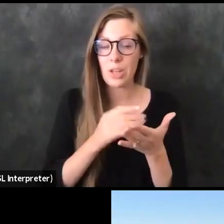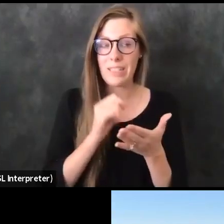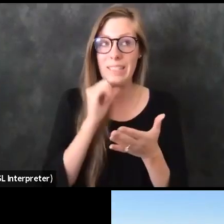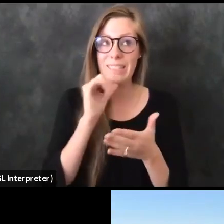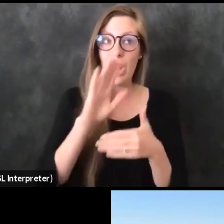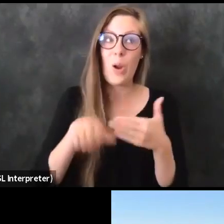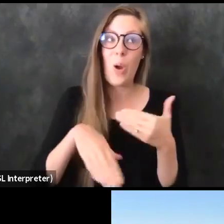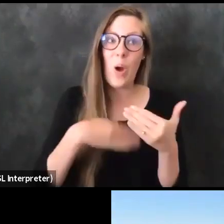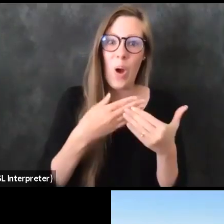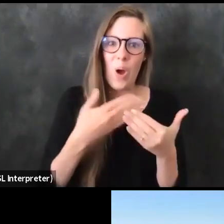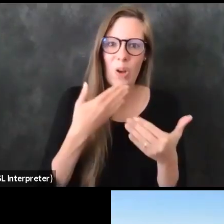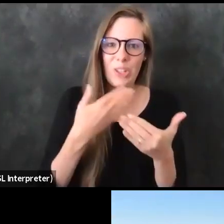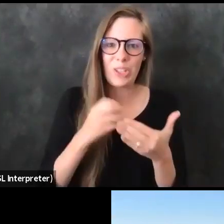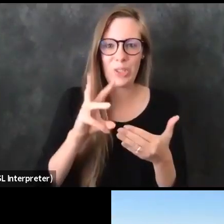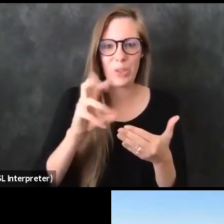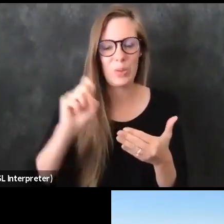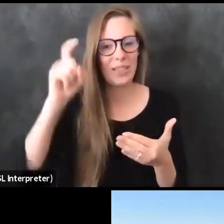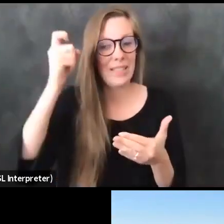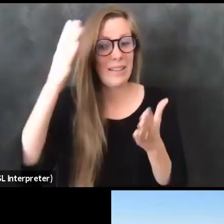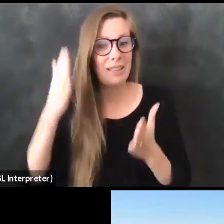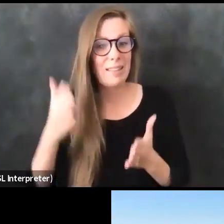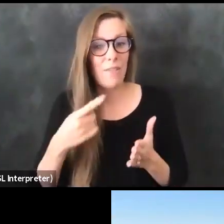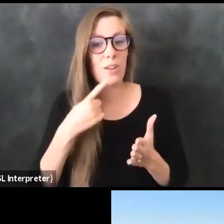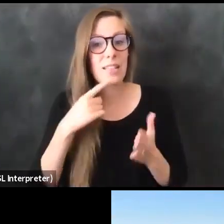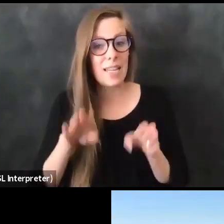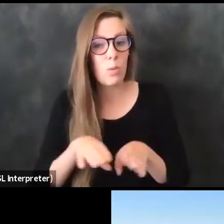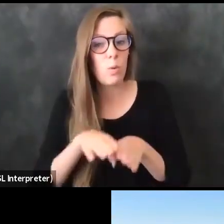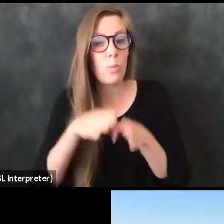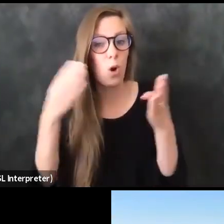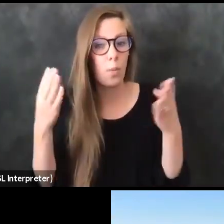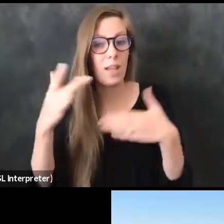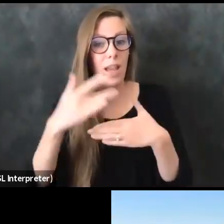The governor has said he will be opening up vaccine eligibility to everyone 50 and